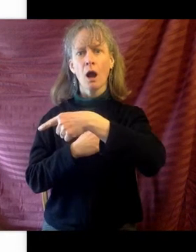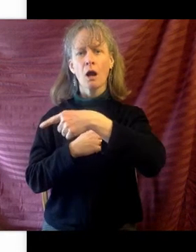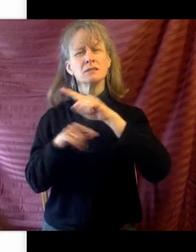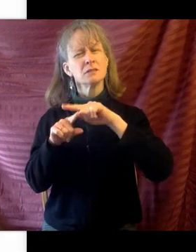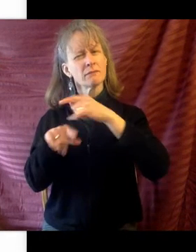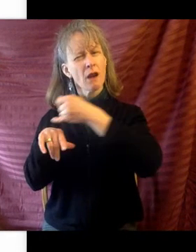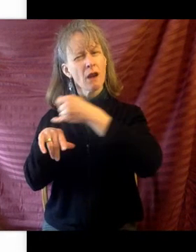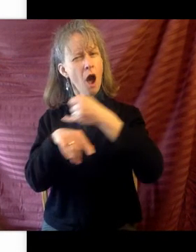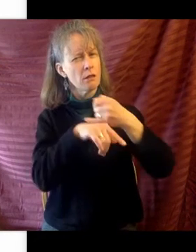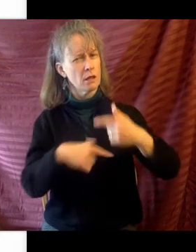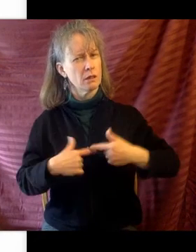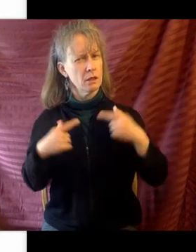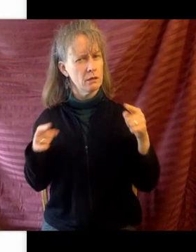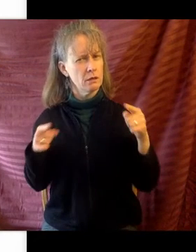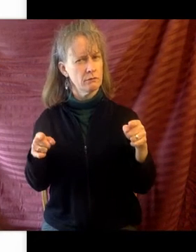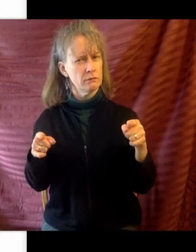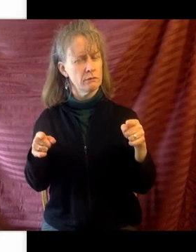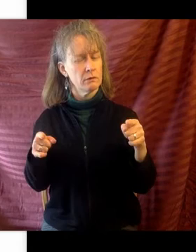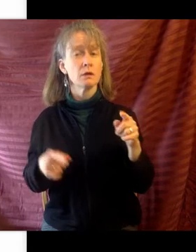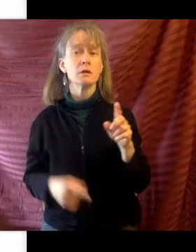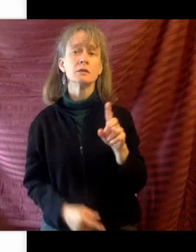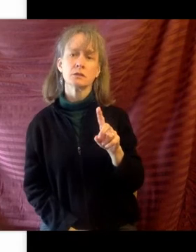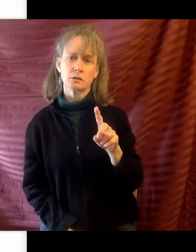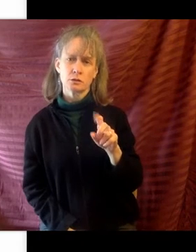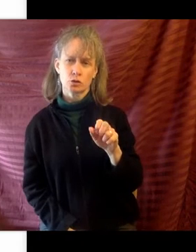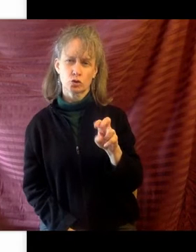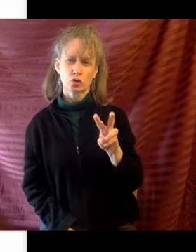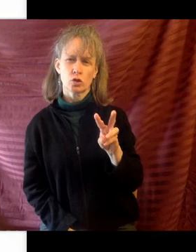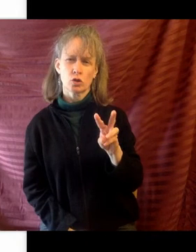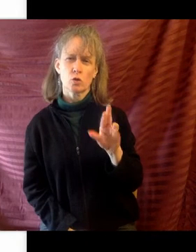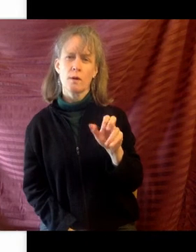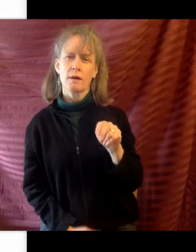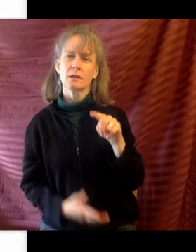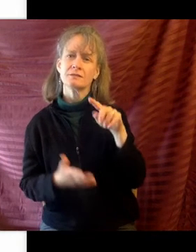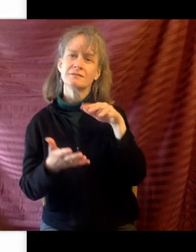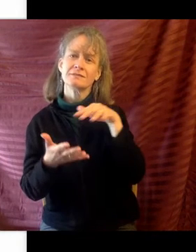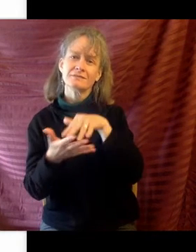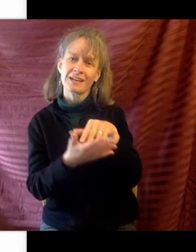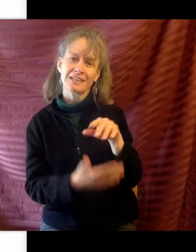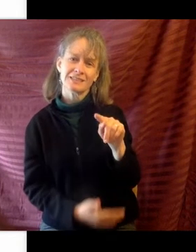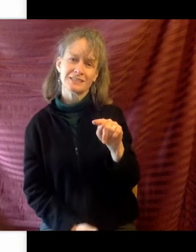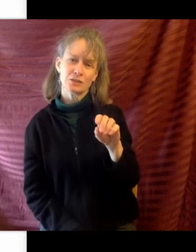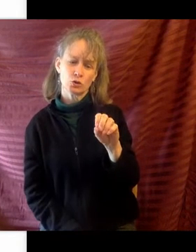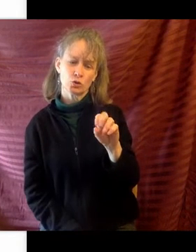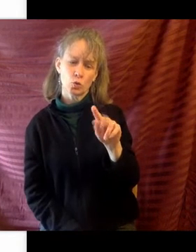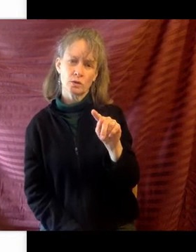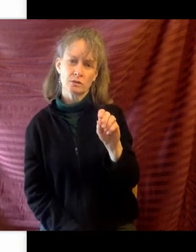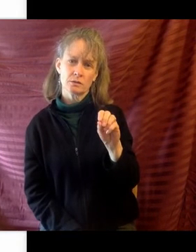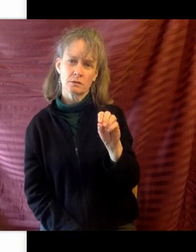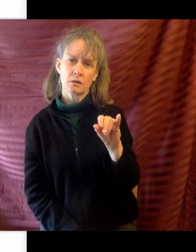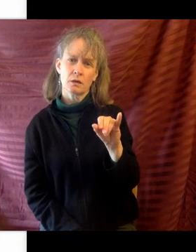Darwin also studied different species of Galapagos tortoises that are adapted to different environments.